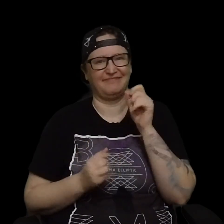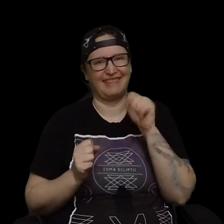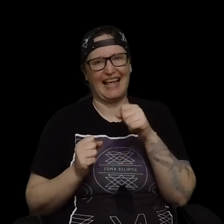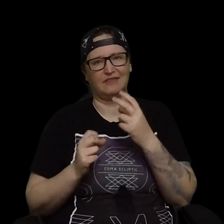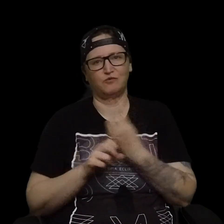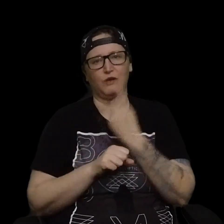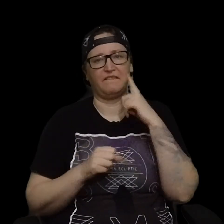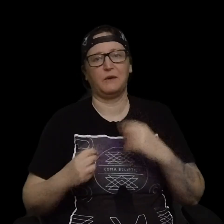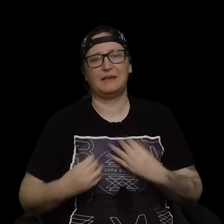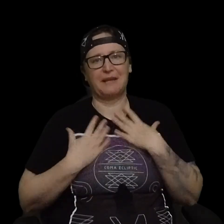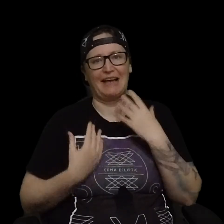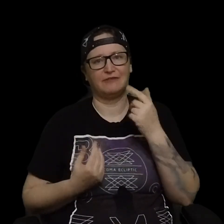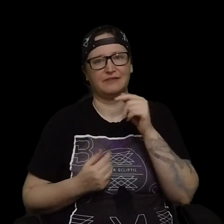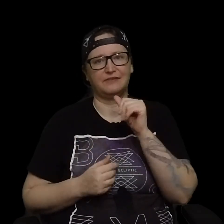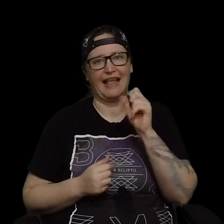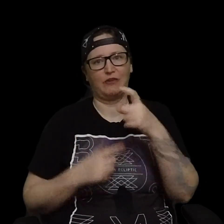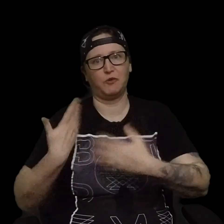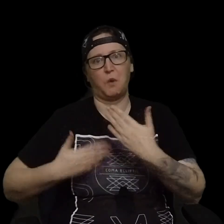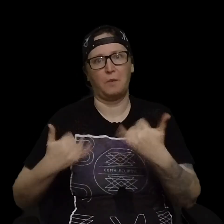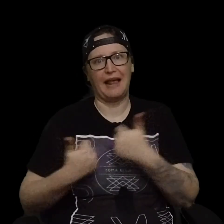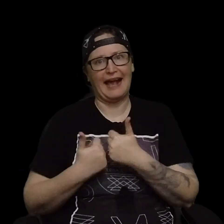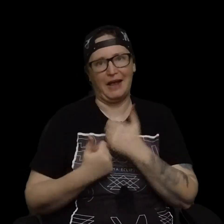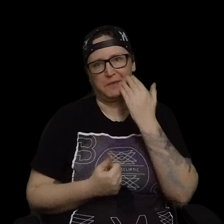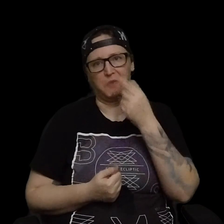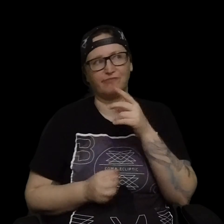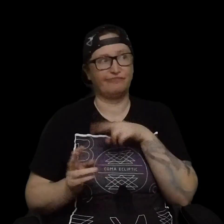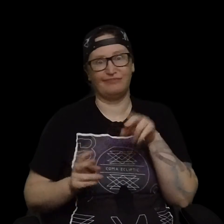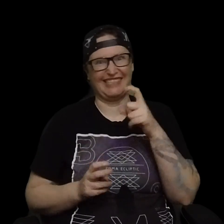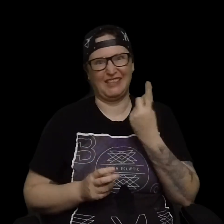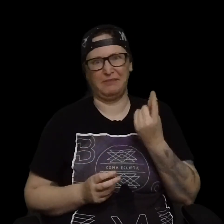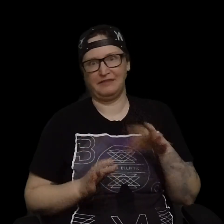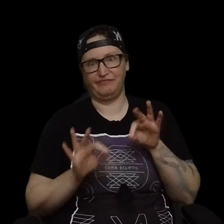and I really like it it's just really useful and kind of inspirational as you're playing the game